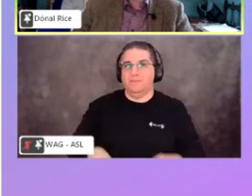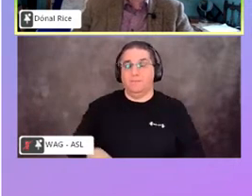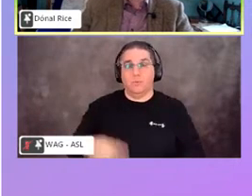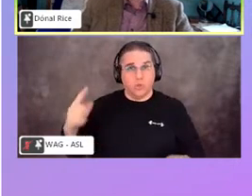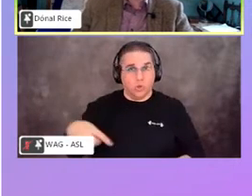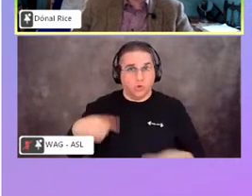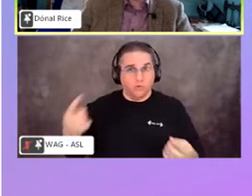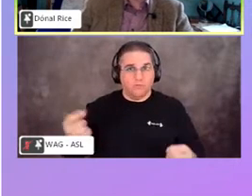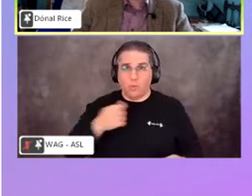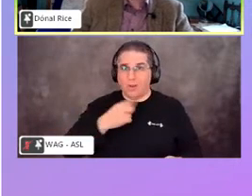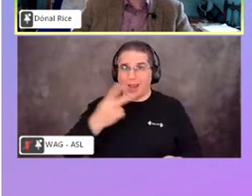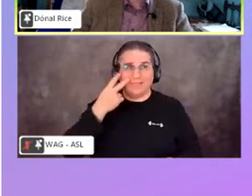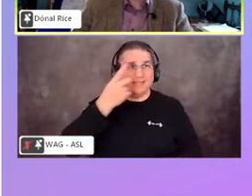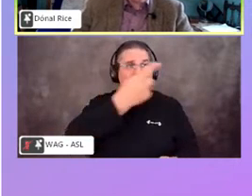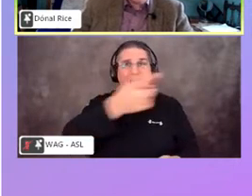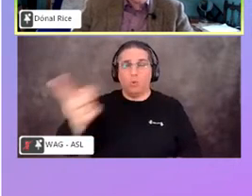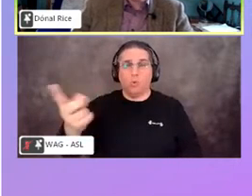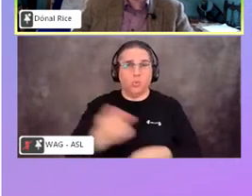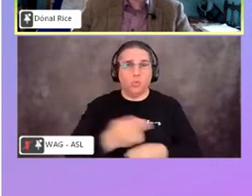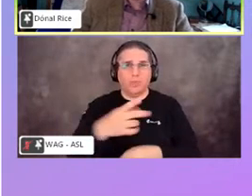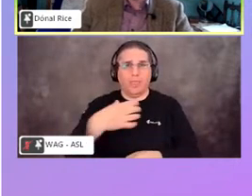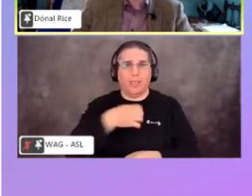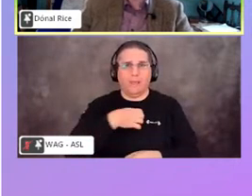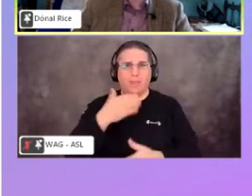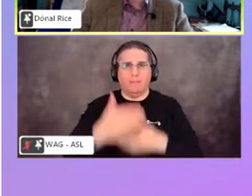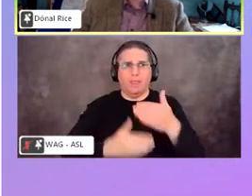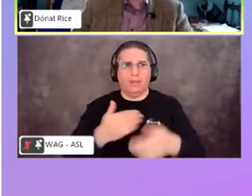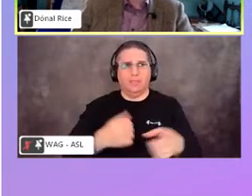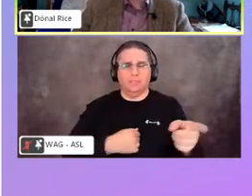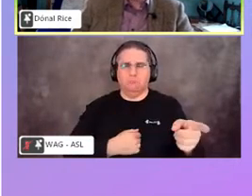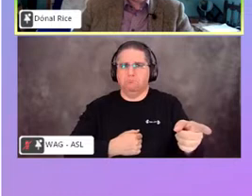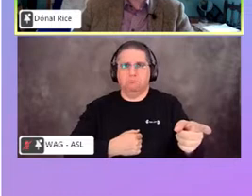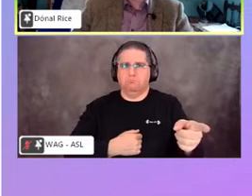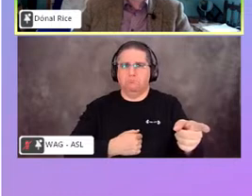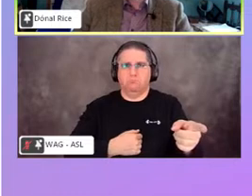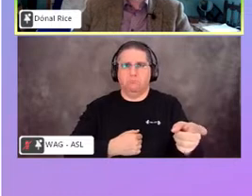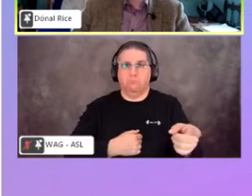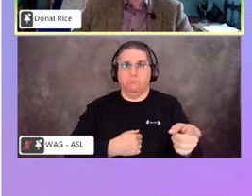applying it to websites. So every public sector body needs to have information about their defense mechanism and